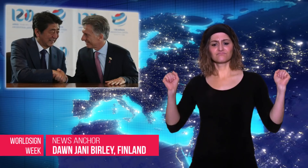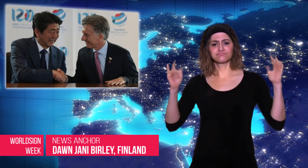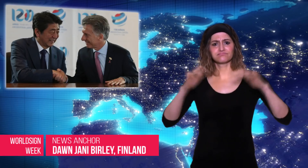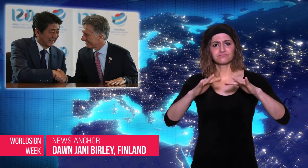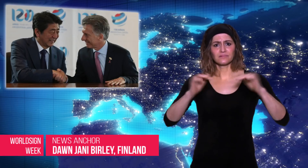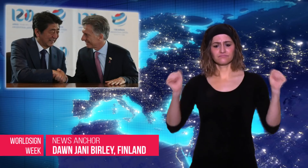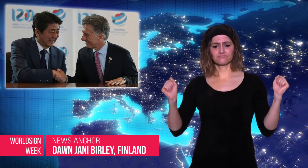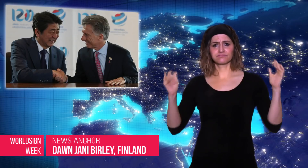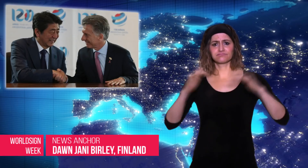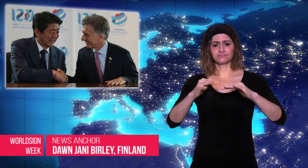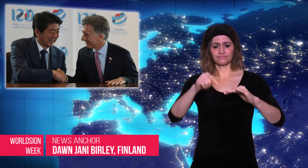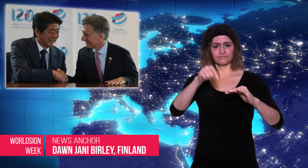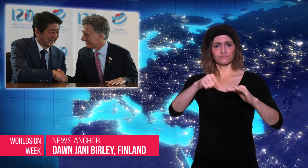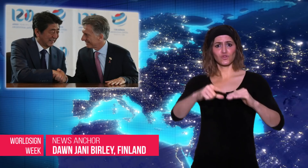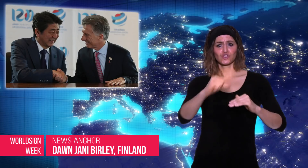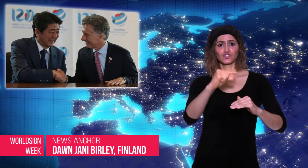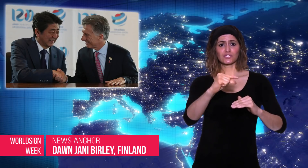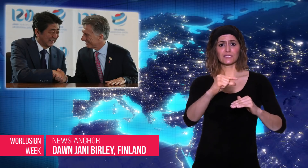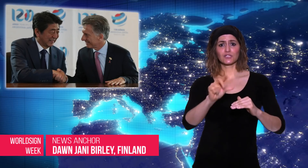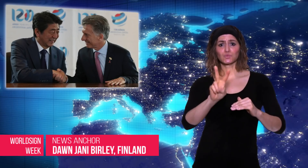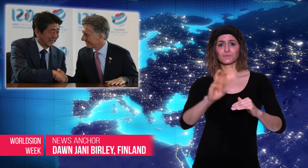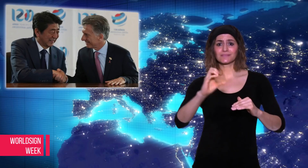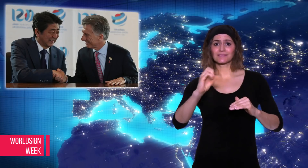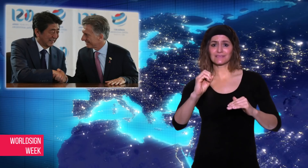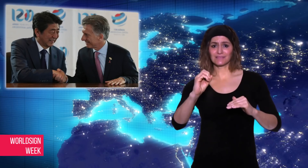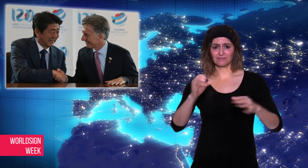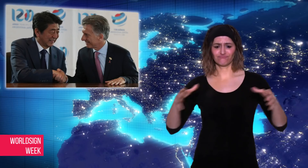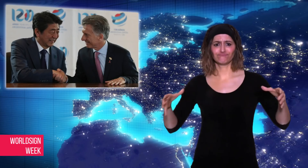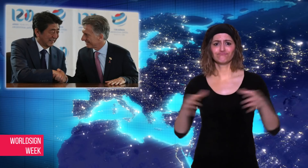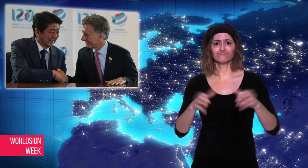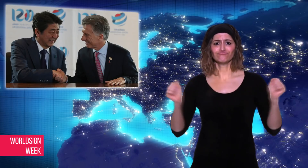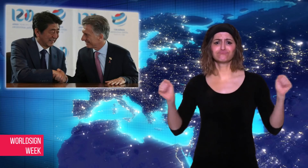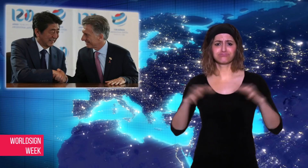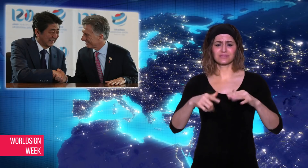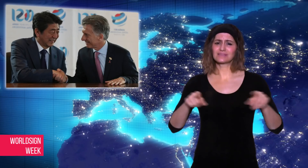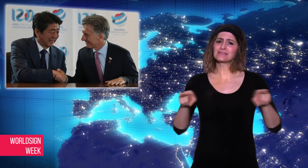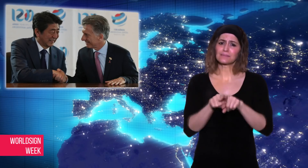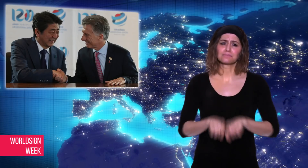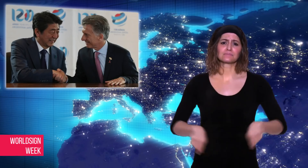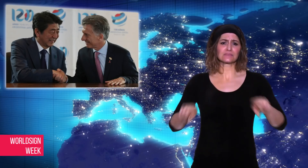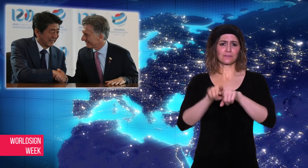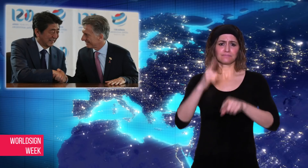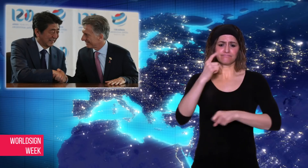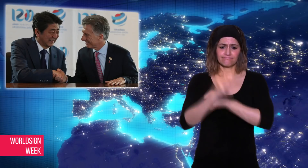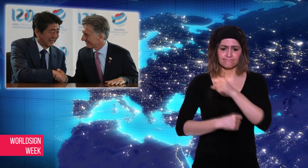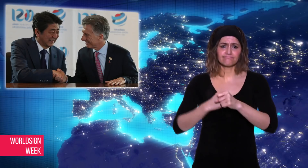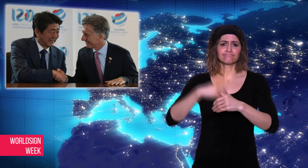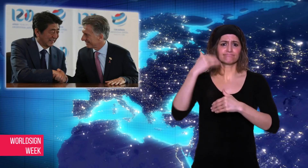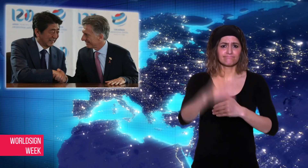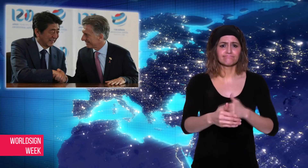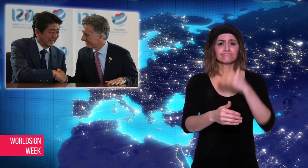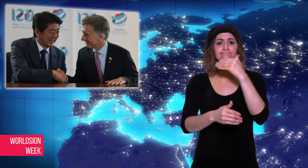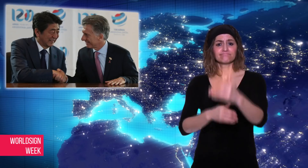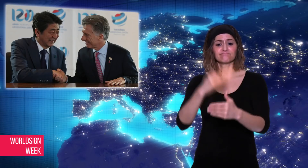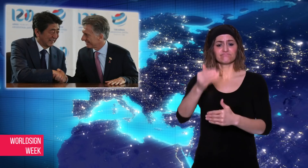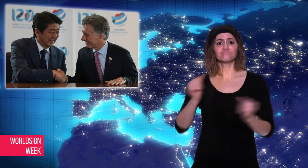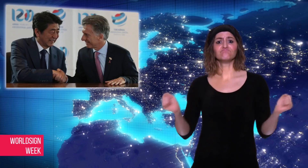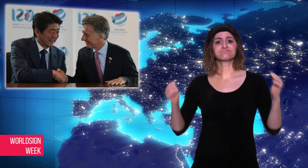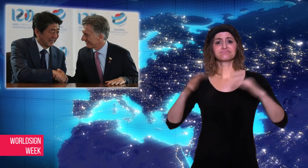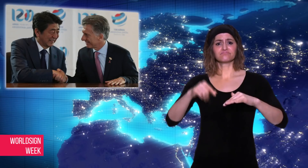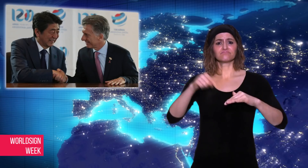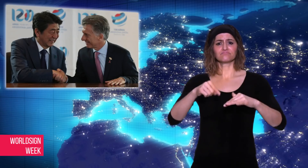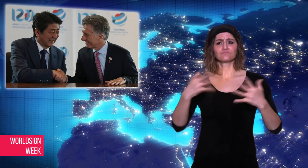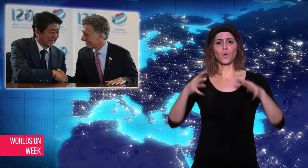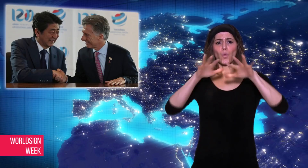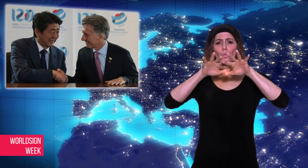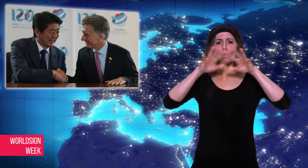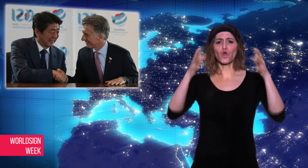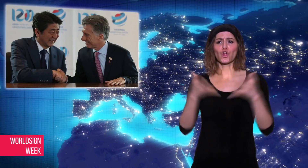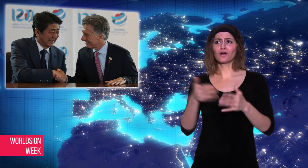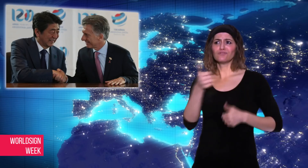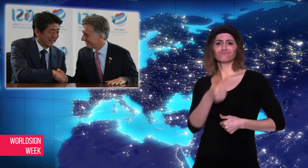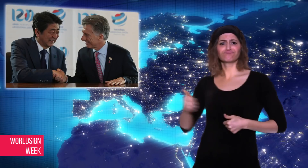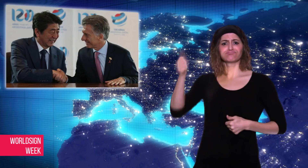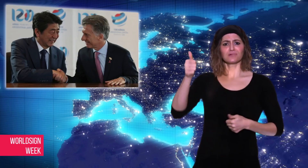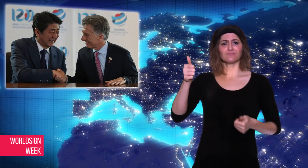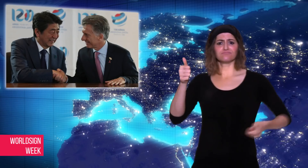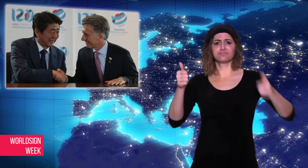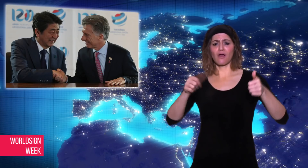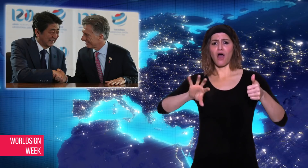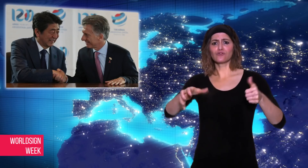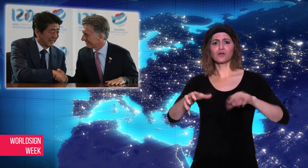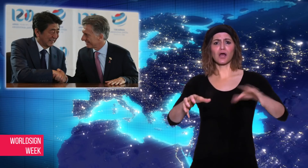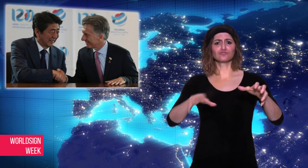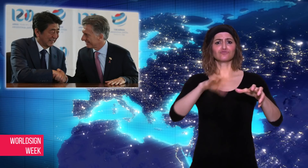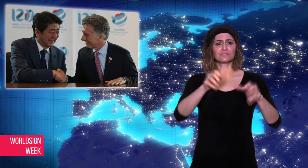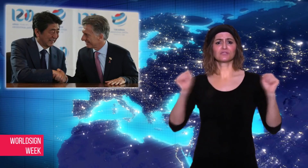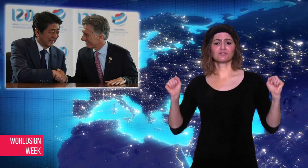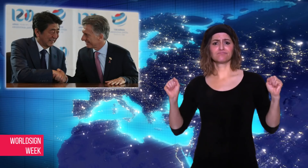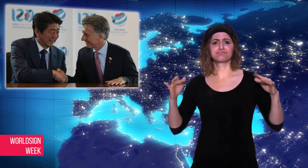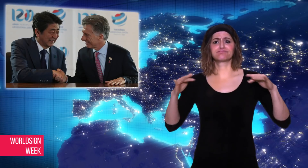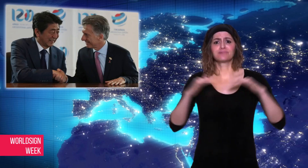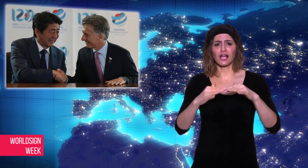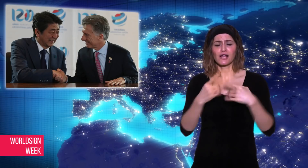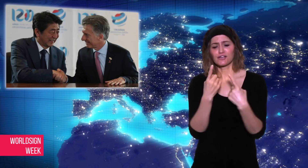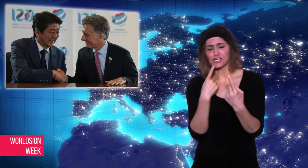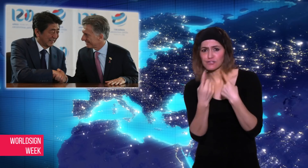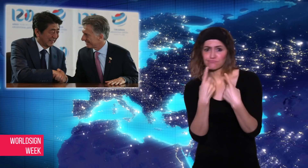Dawn: At the annual G20 summit, world leaders are having challenges